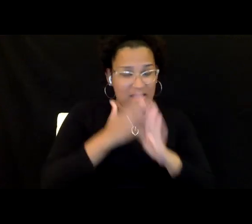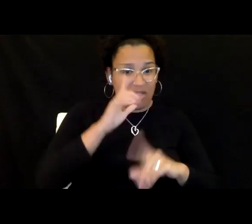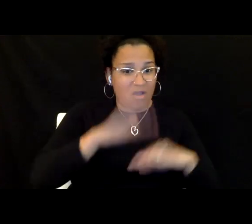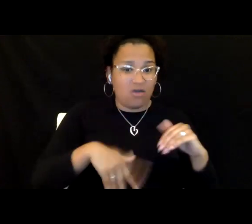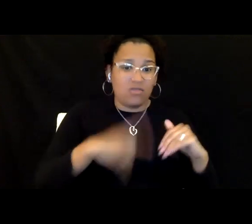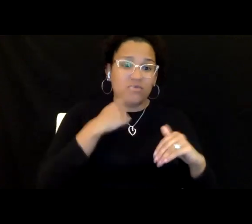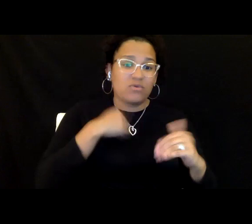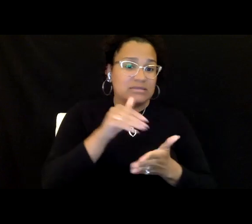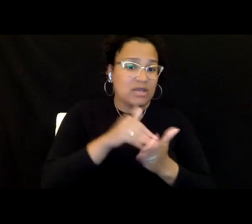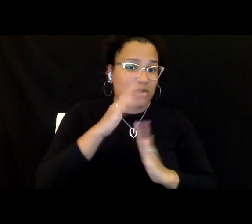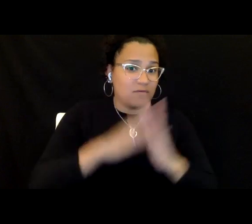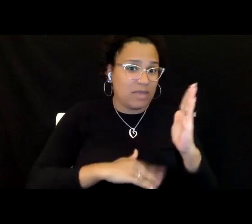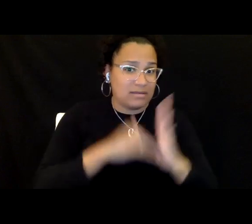Tate N. Oquendo: And now the heart of plea.